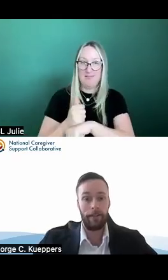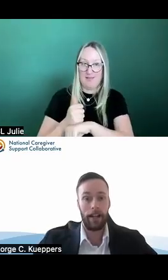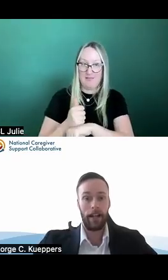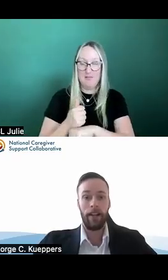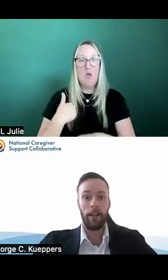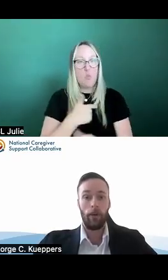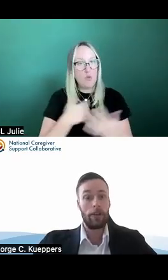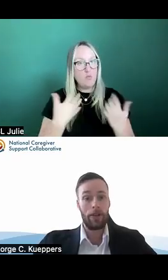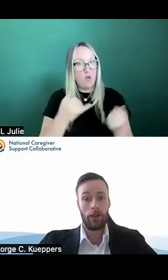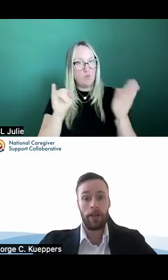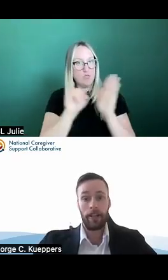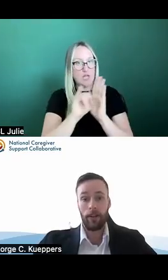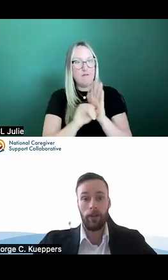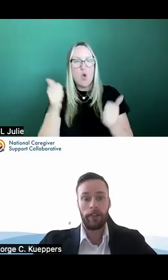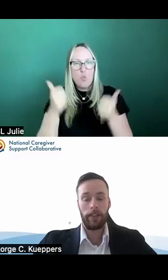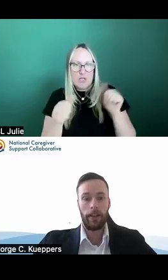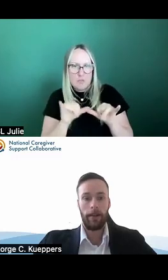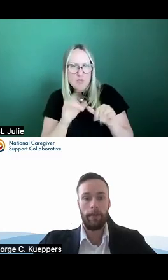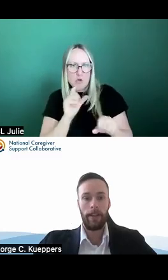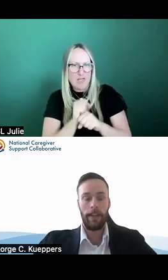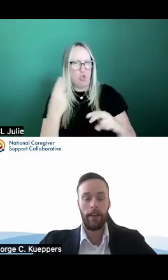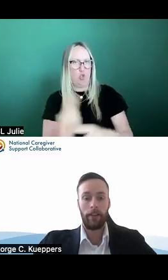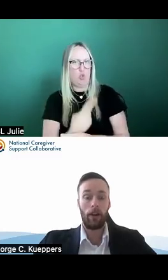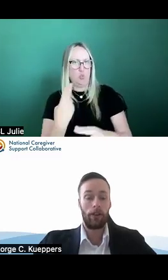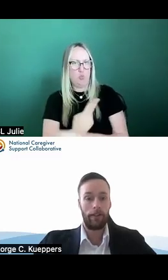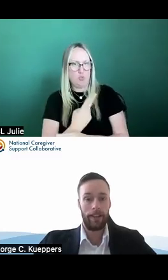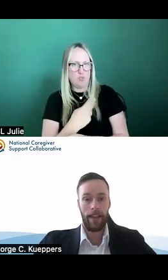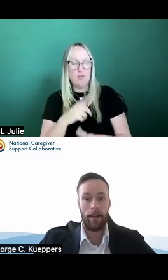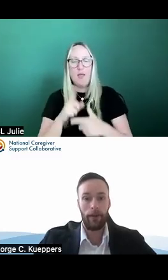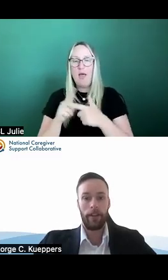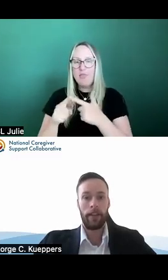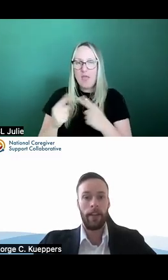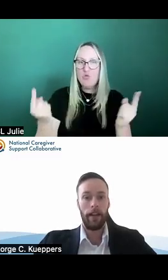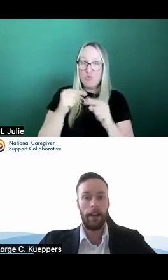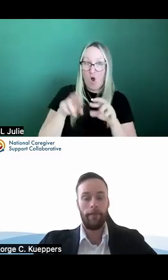identify which measures are being used and then cross-referencing that with